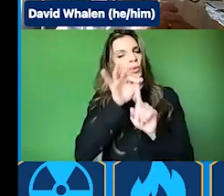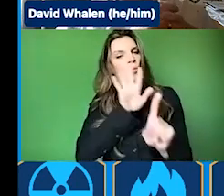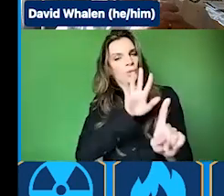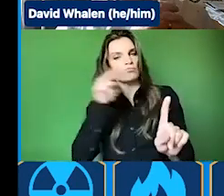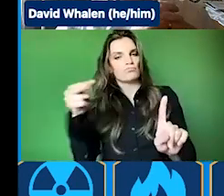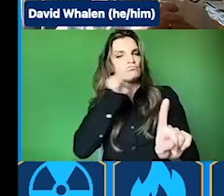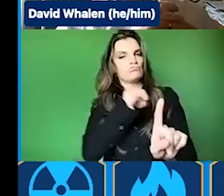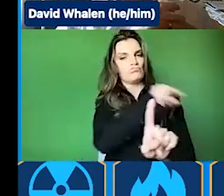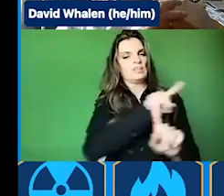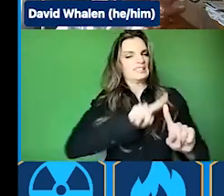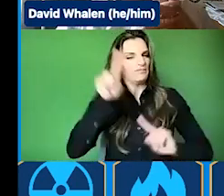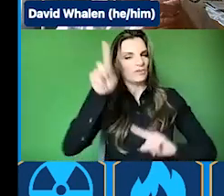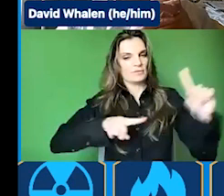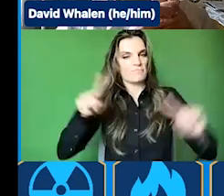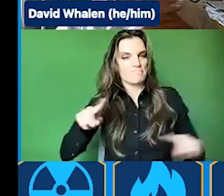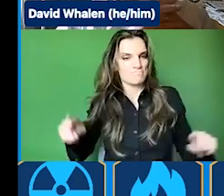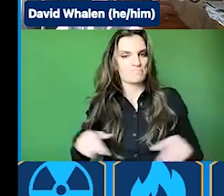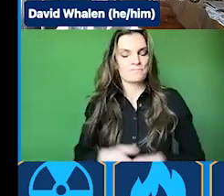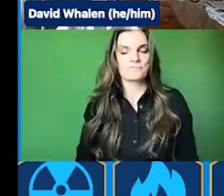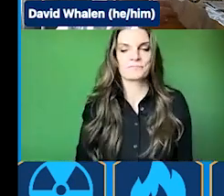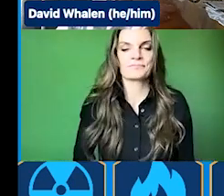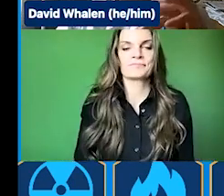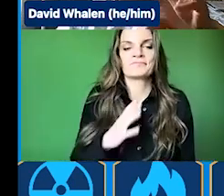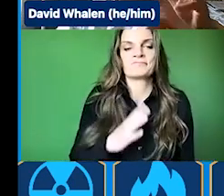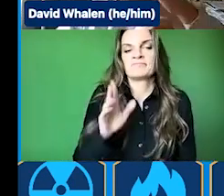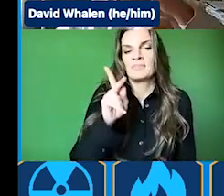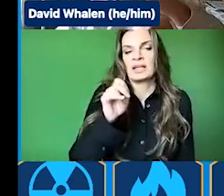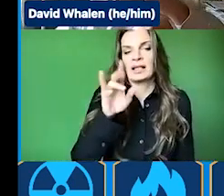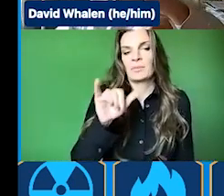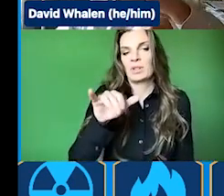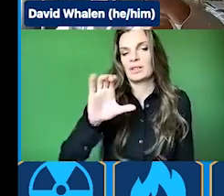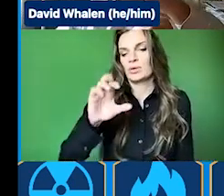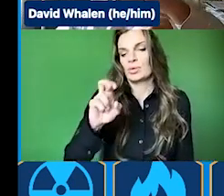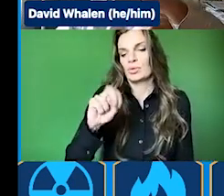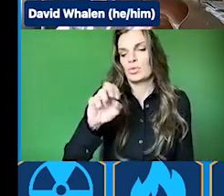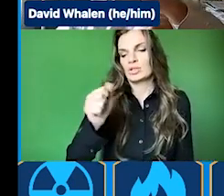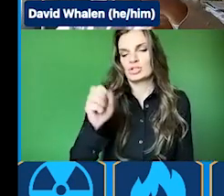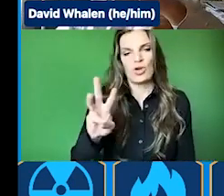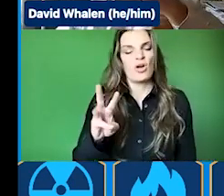Kimberly Crimshaw a professor in 1989 coined the term based off